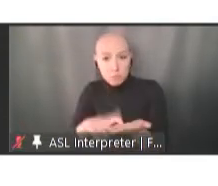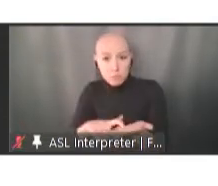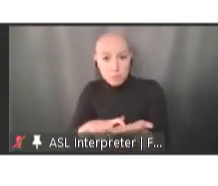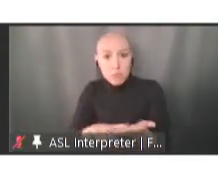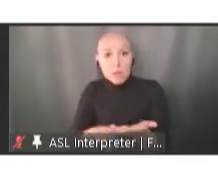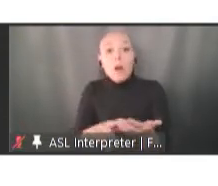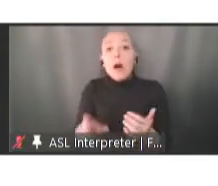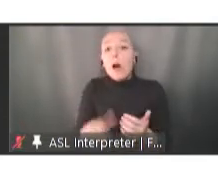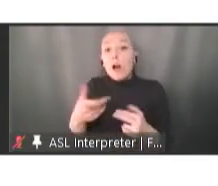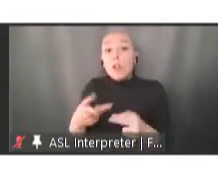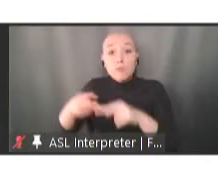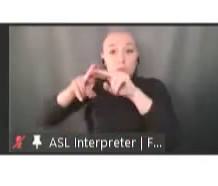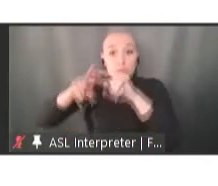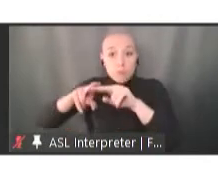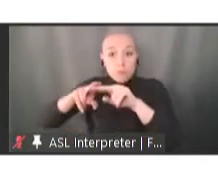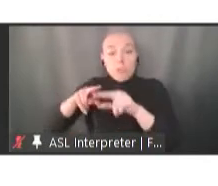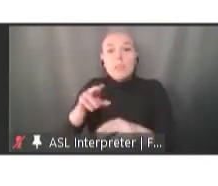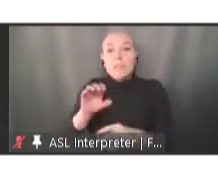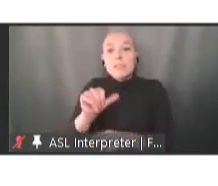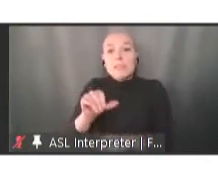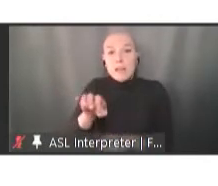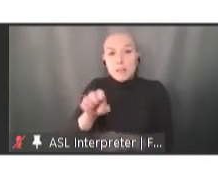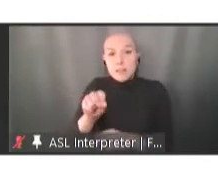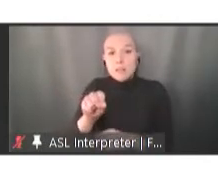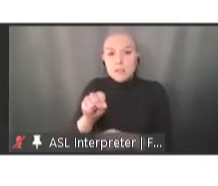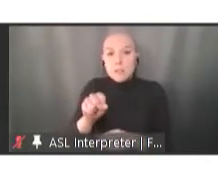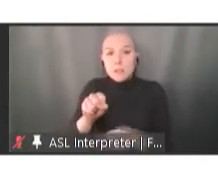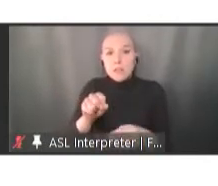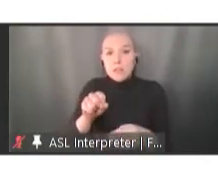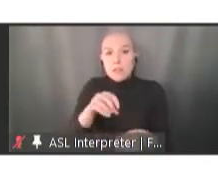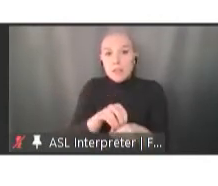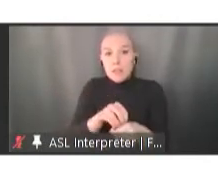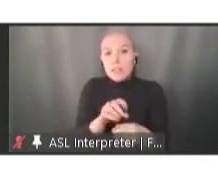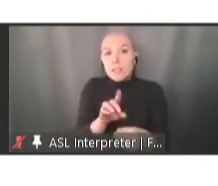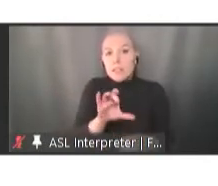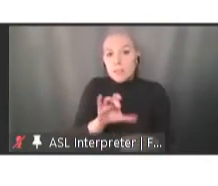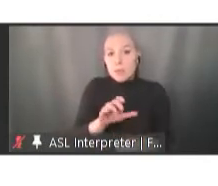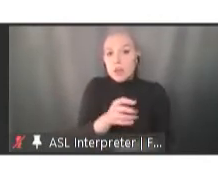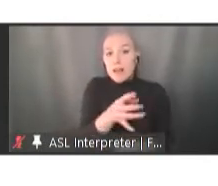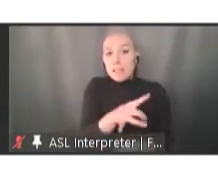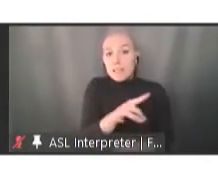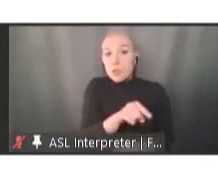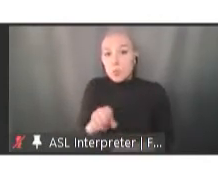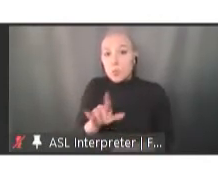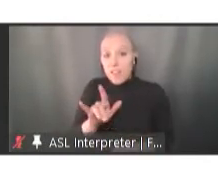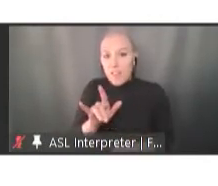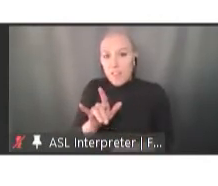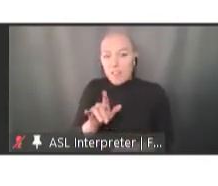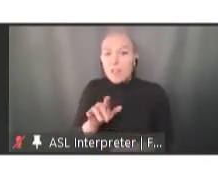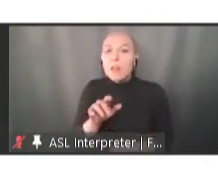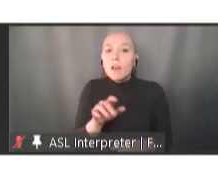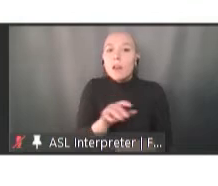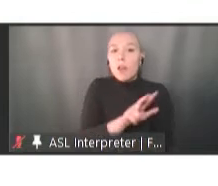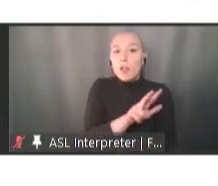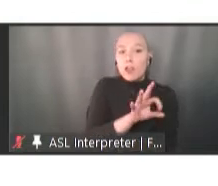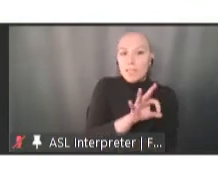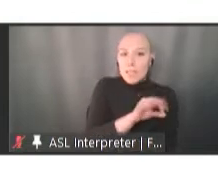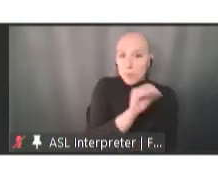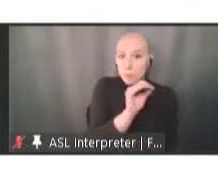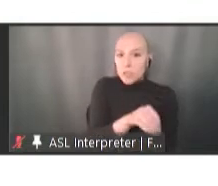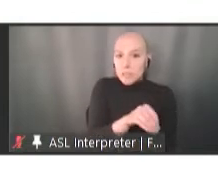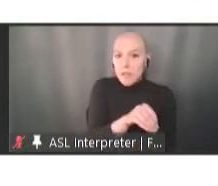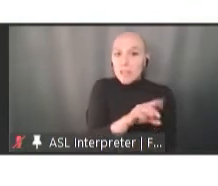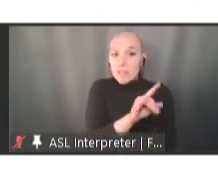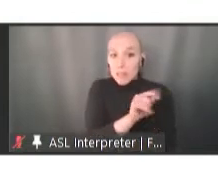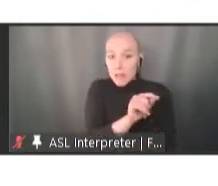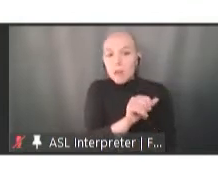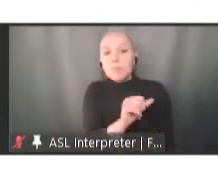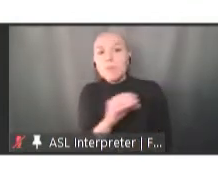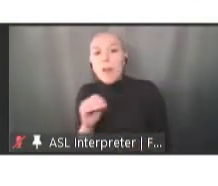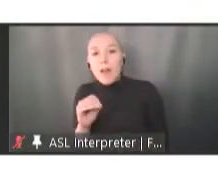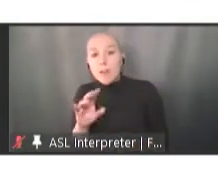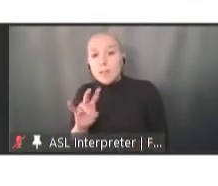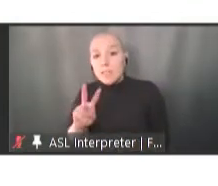December 18 and 25th, which were 39 percent and 72 percent Omicron variant, respectively. The rates